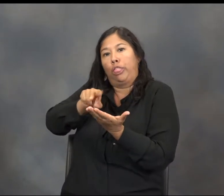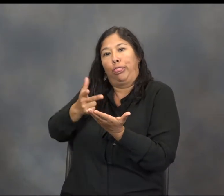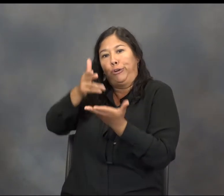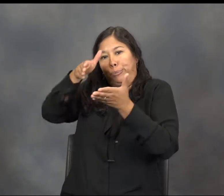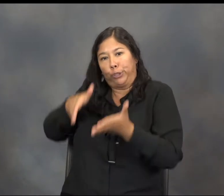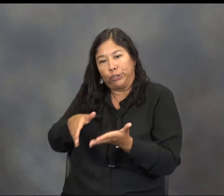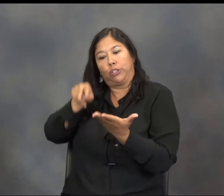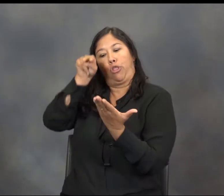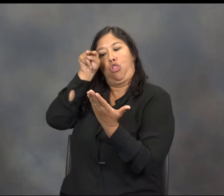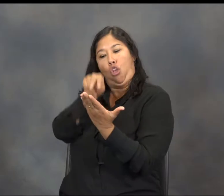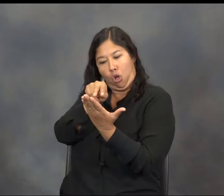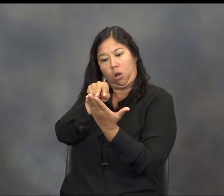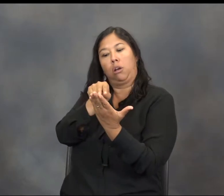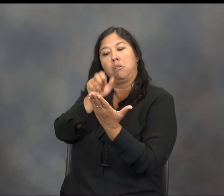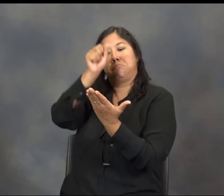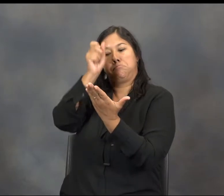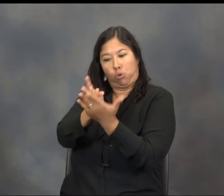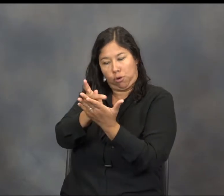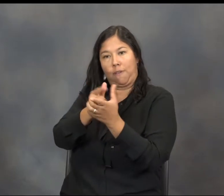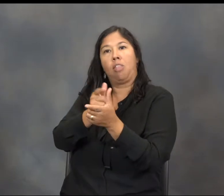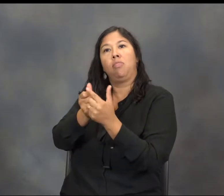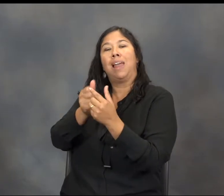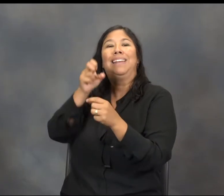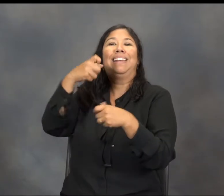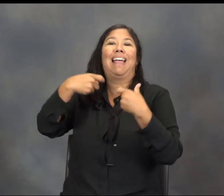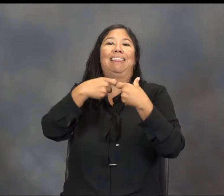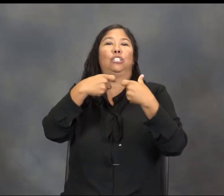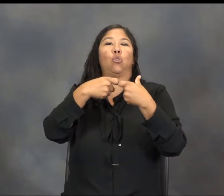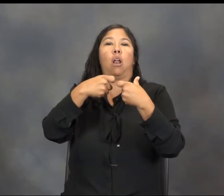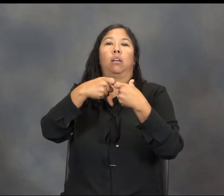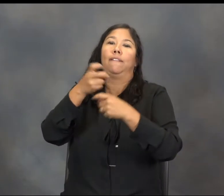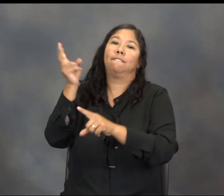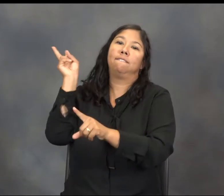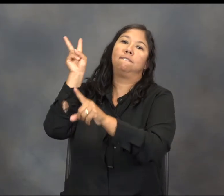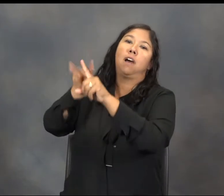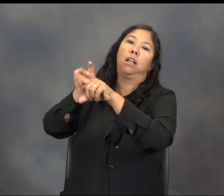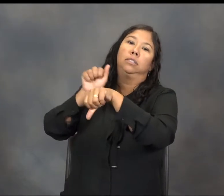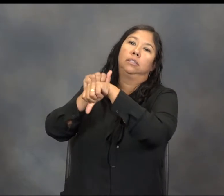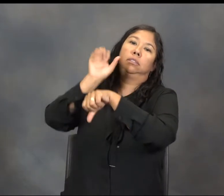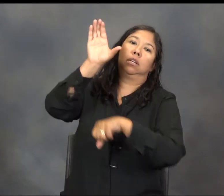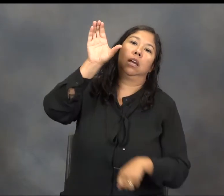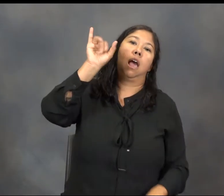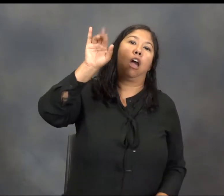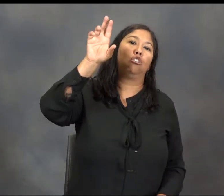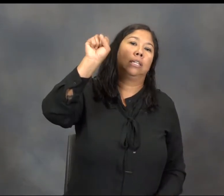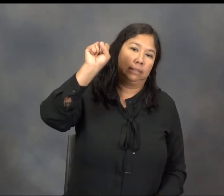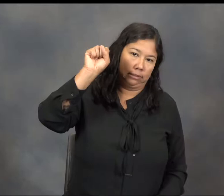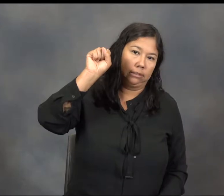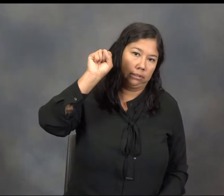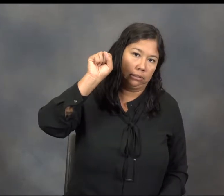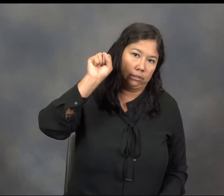Before we electronically file to the IRS And Minnesota or Departments of Revenue